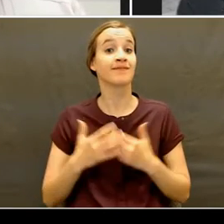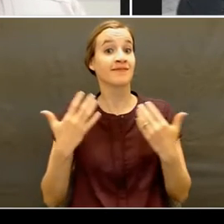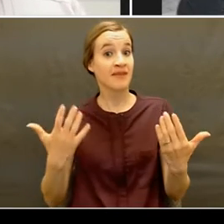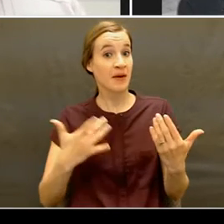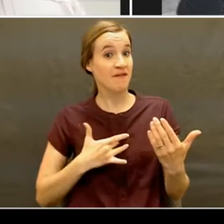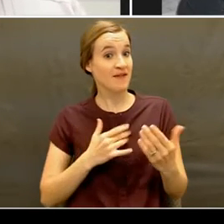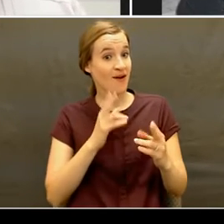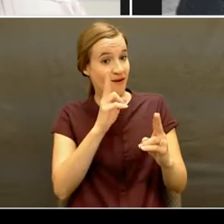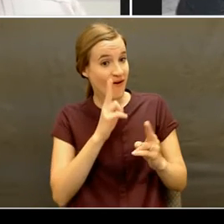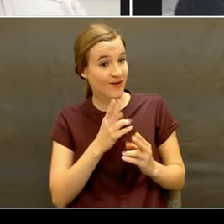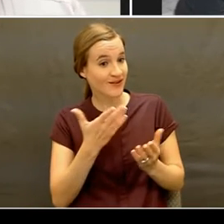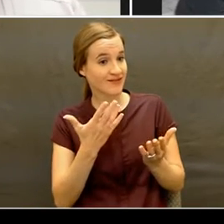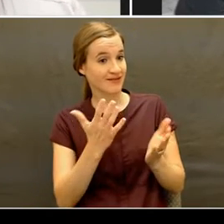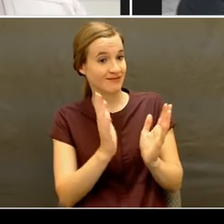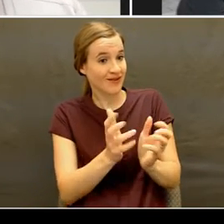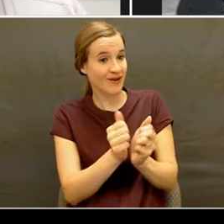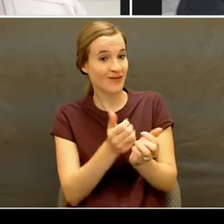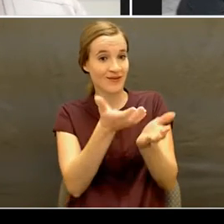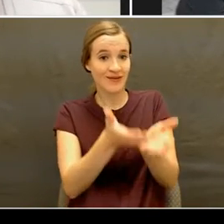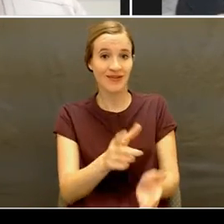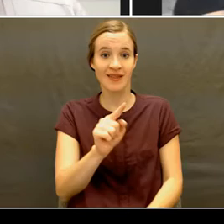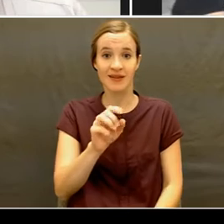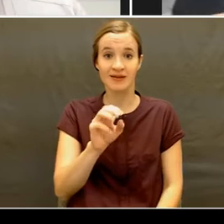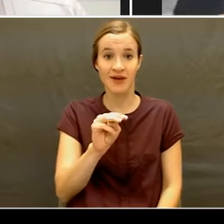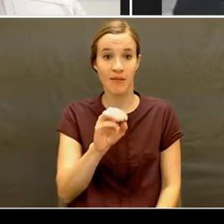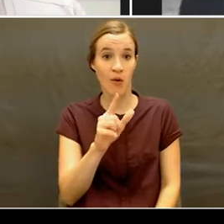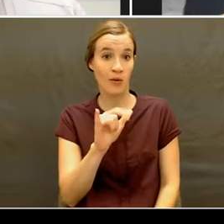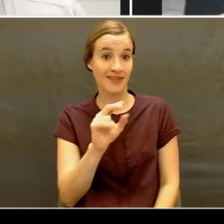Tom Olin. Hi, Tom. How are you doing? Hi, Tom, how you doing?